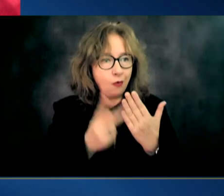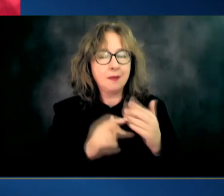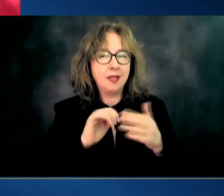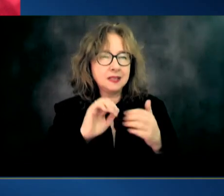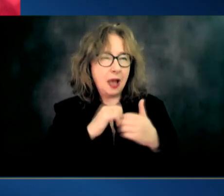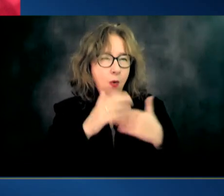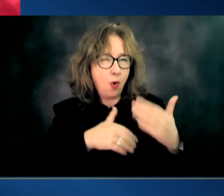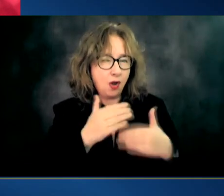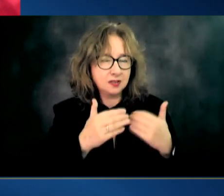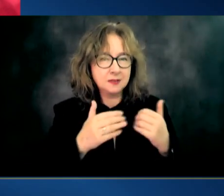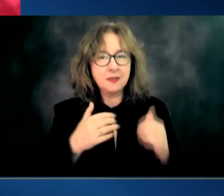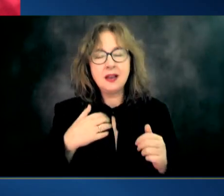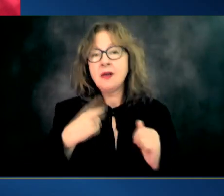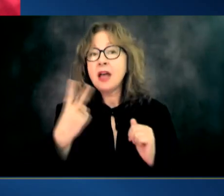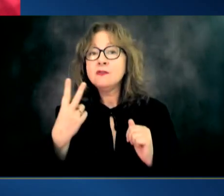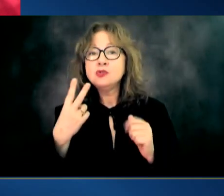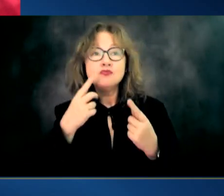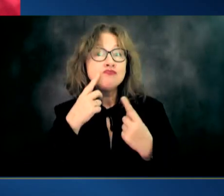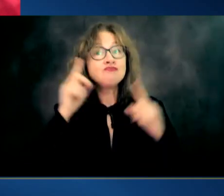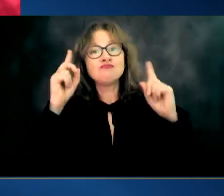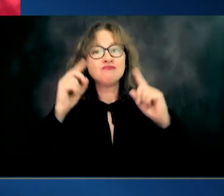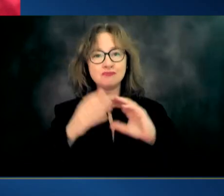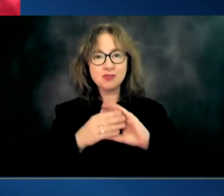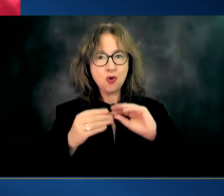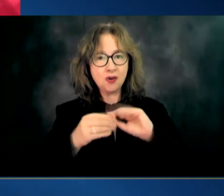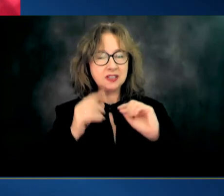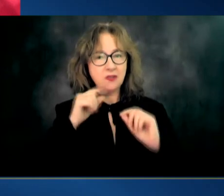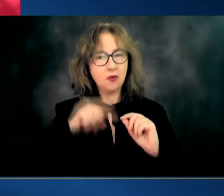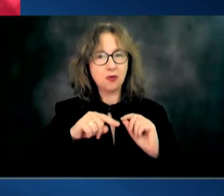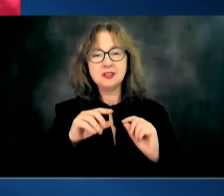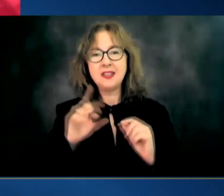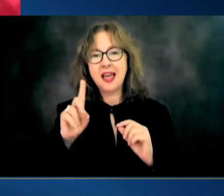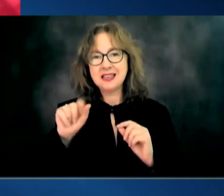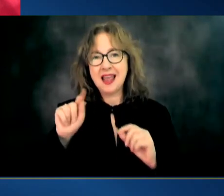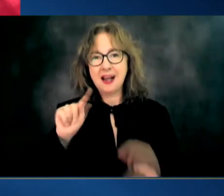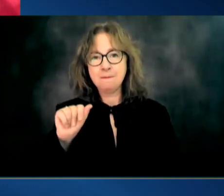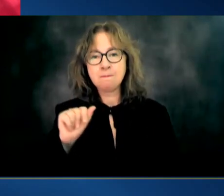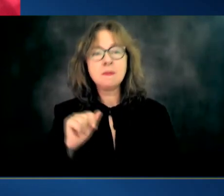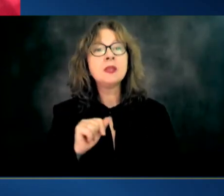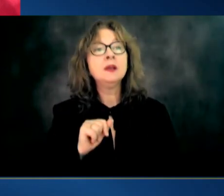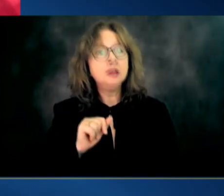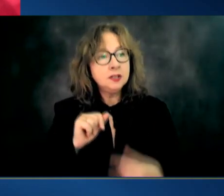success stories, which are examples of how the data from the program can directly be used to